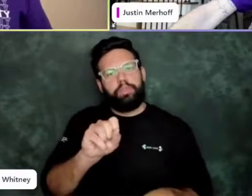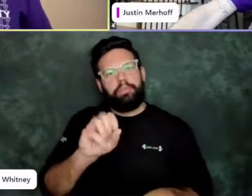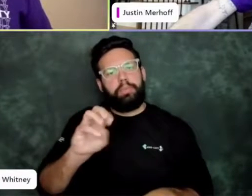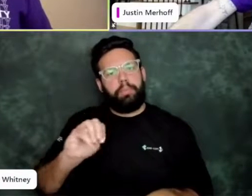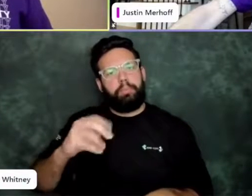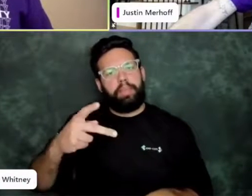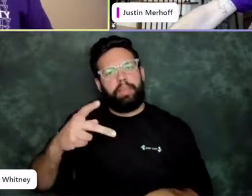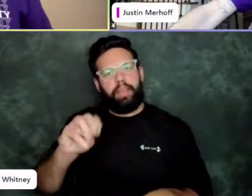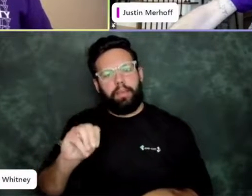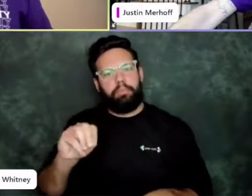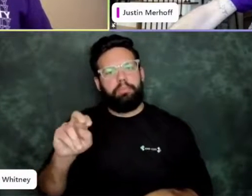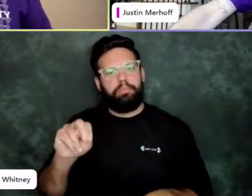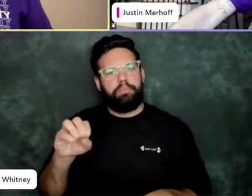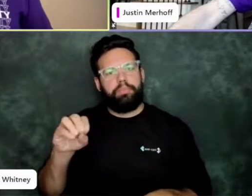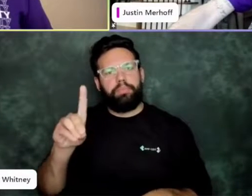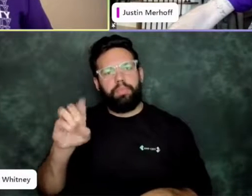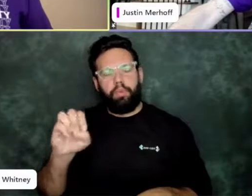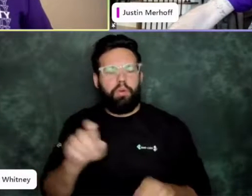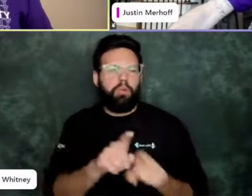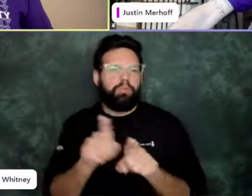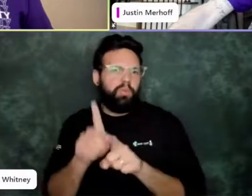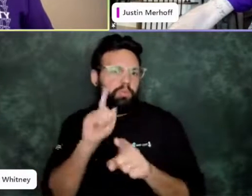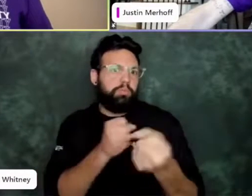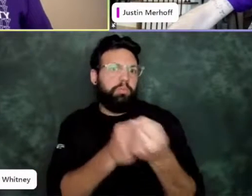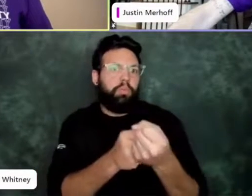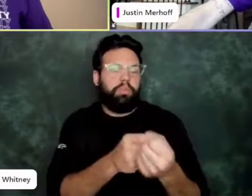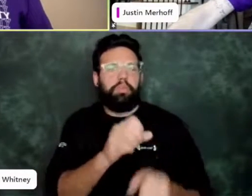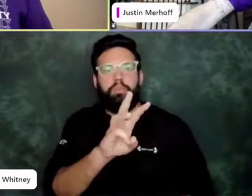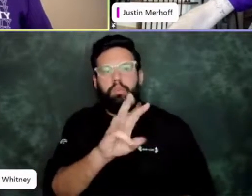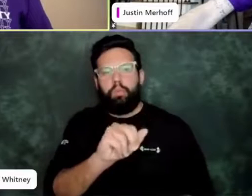Our support for the Watcher API in Playwright is gonna be coming very soon.